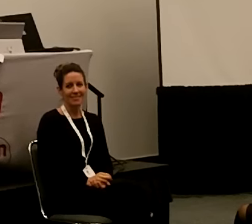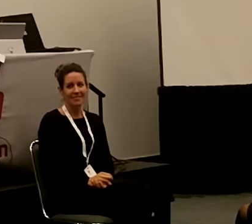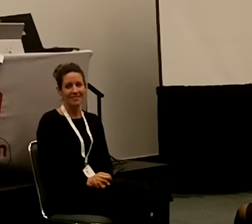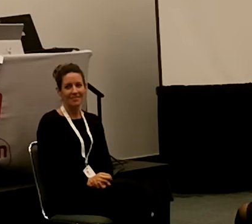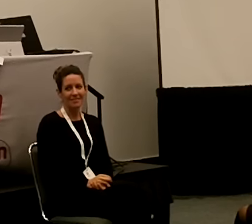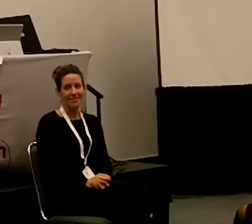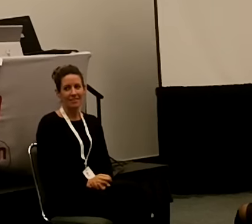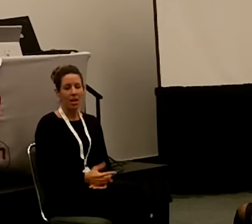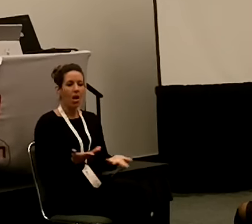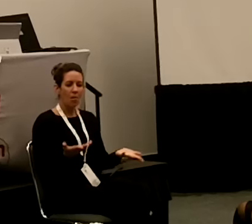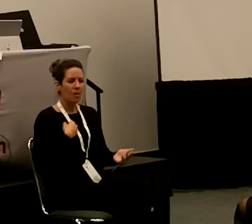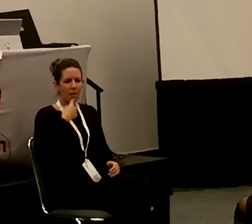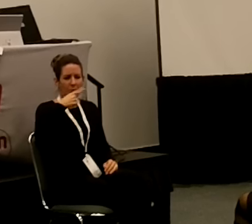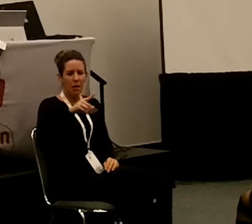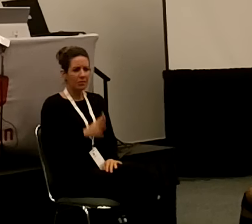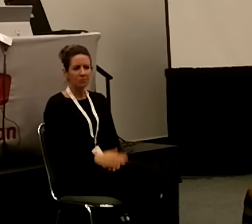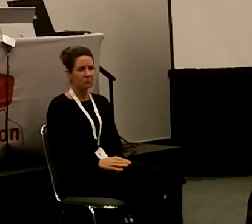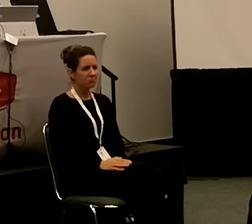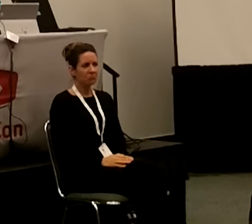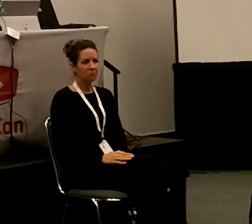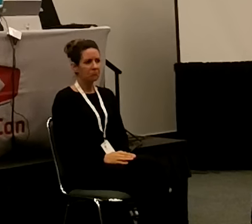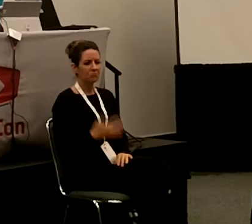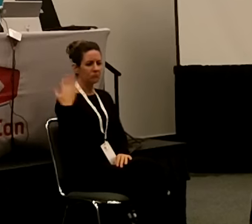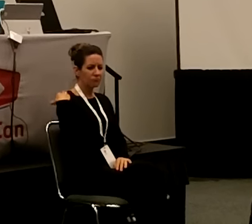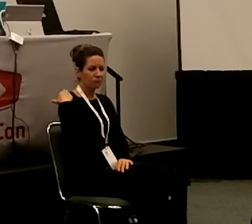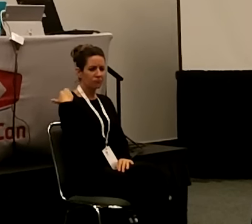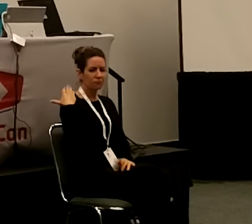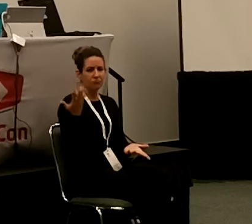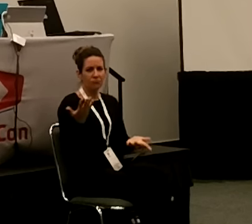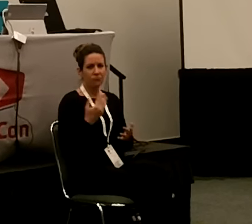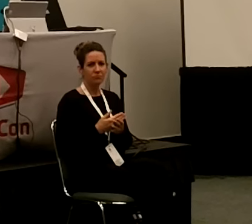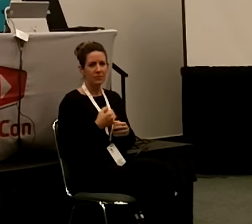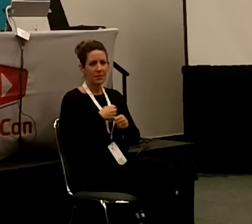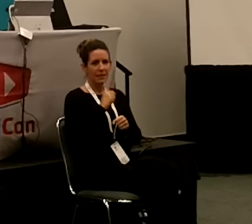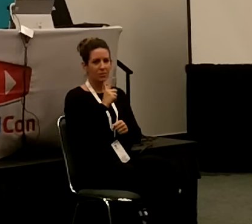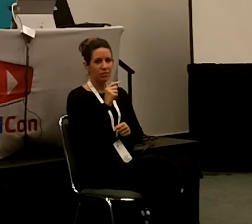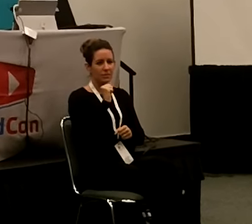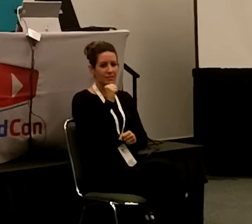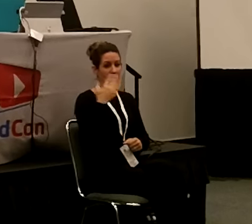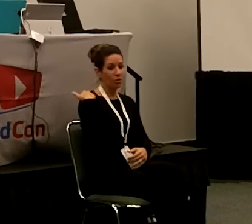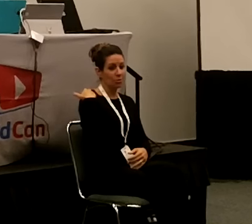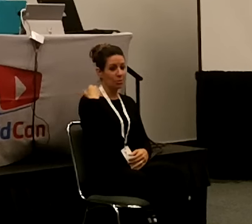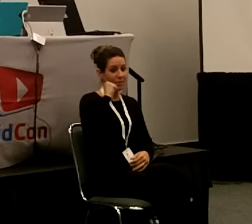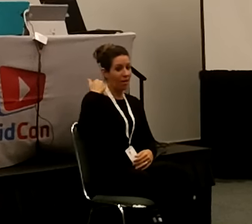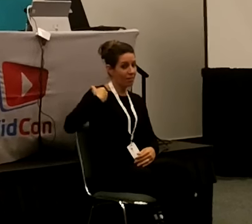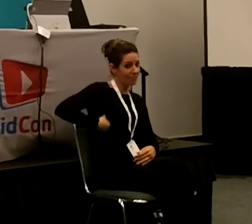Yeah, I really don't mind, as long as you just make sure it's on the shoulder and nowhere else, you know.